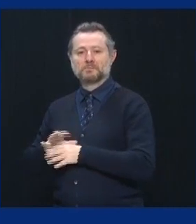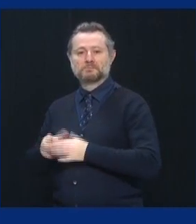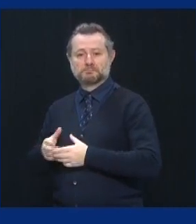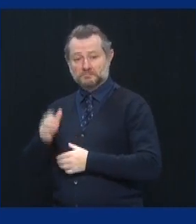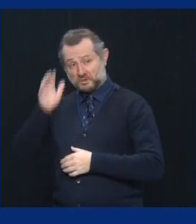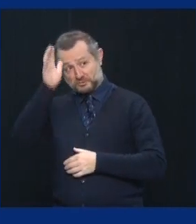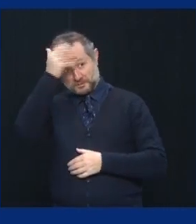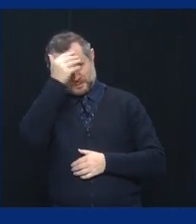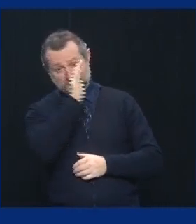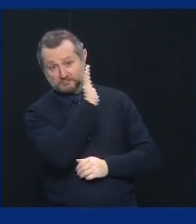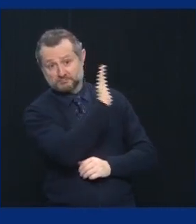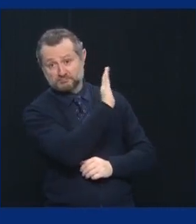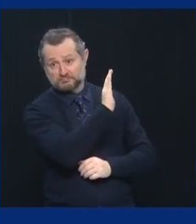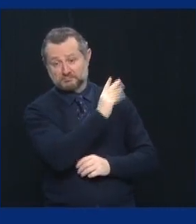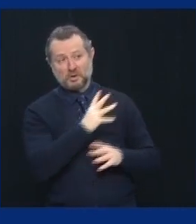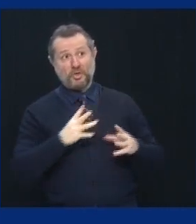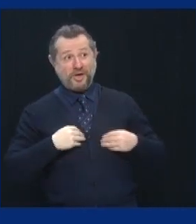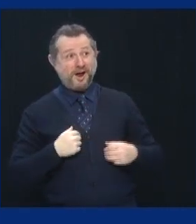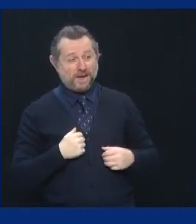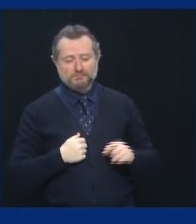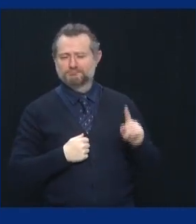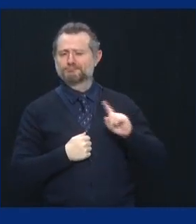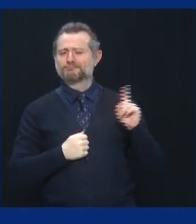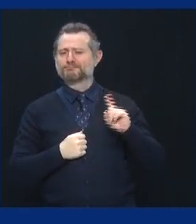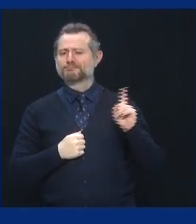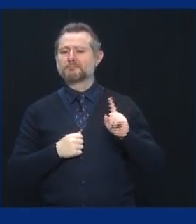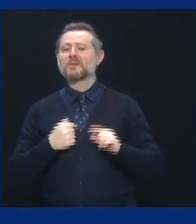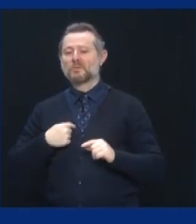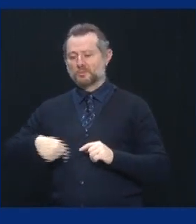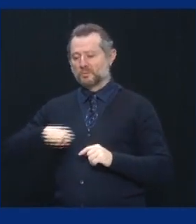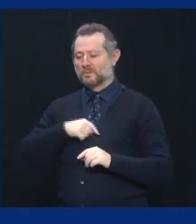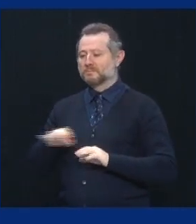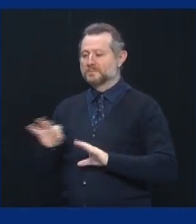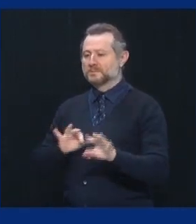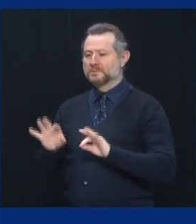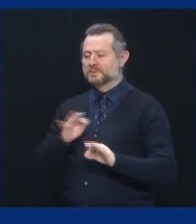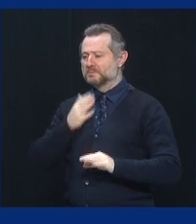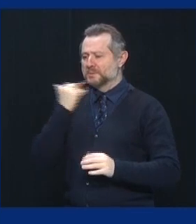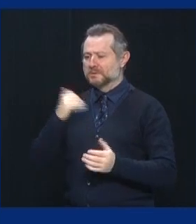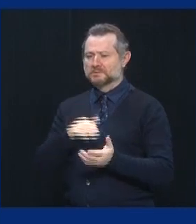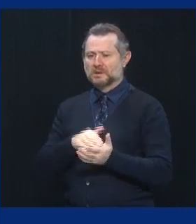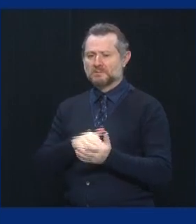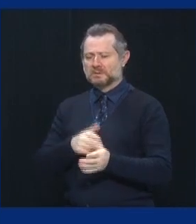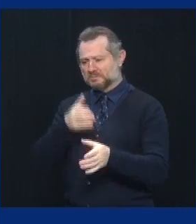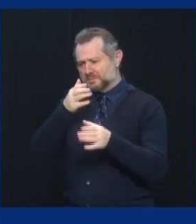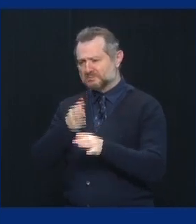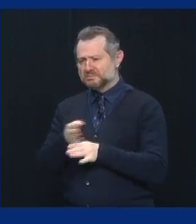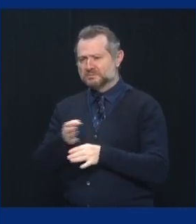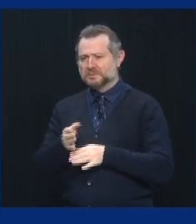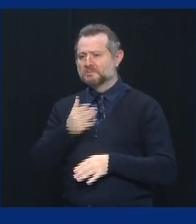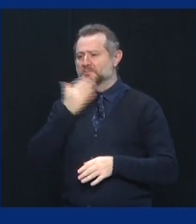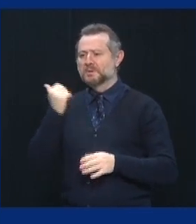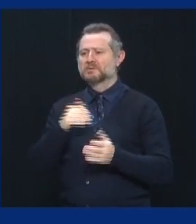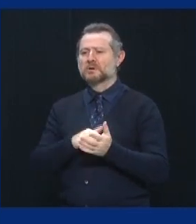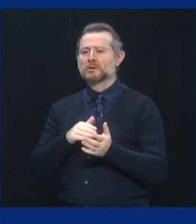OF NEW YORK DOCTORS REVIEW THE VACCINE. I'M NOT TAKING THE TRUMP ADMINISTRATION'S WORD FOR IT.